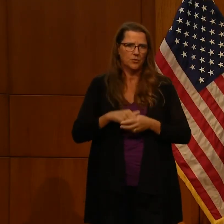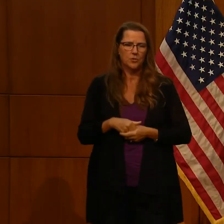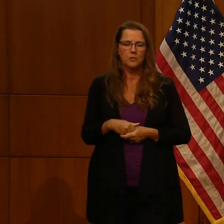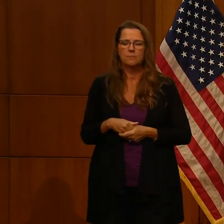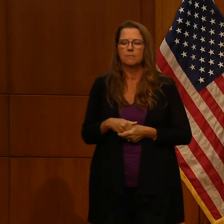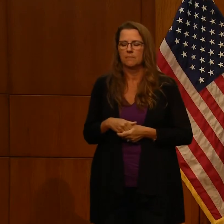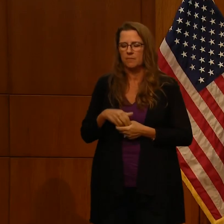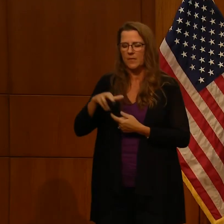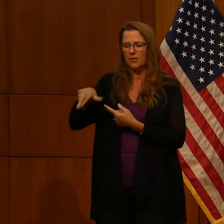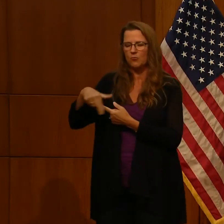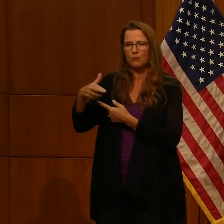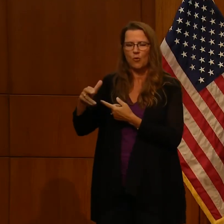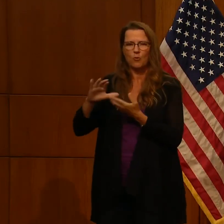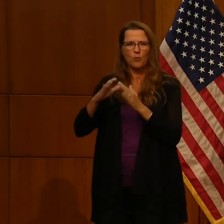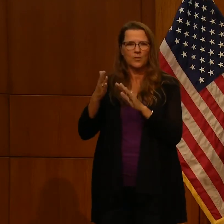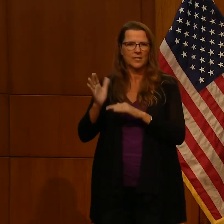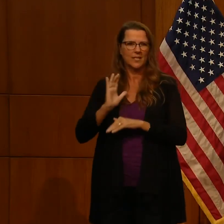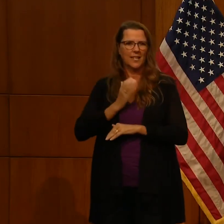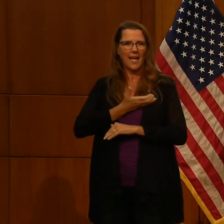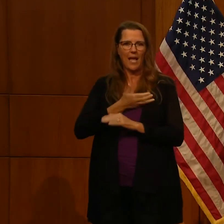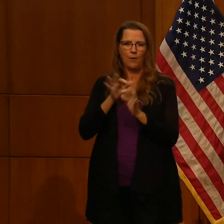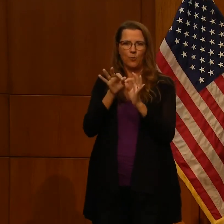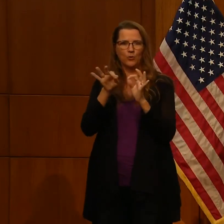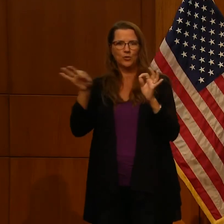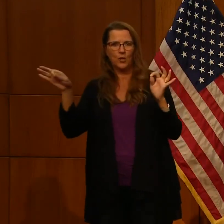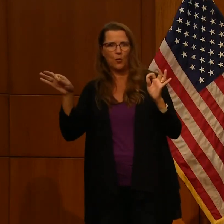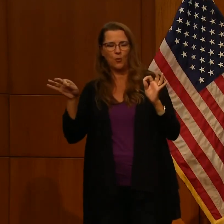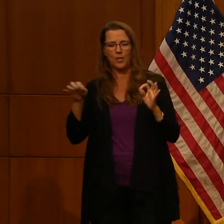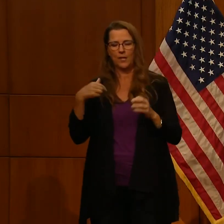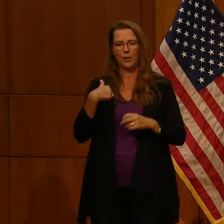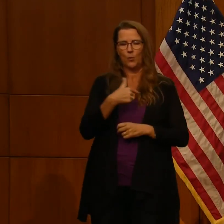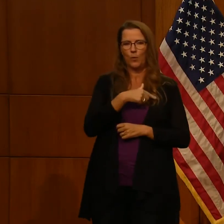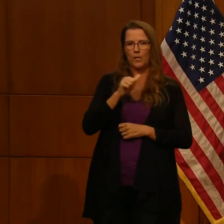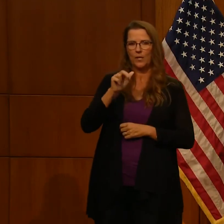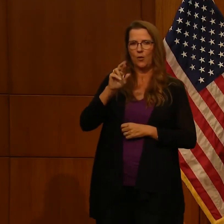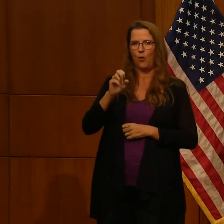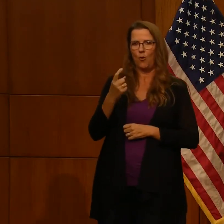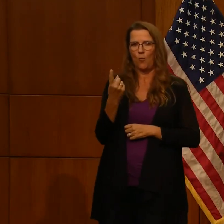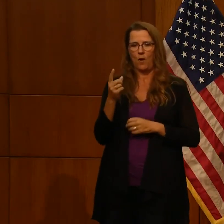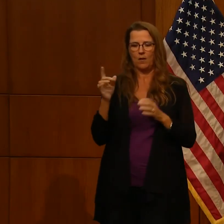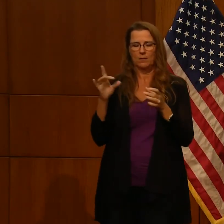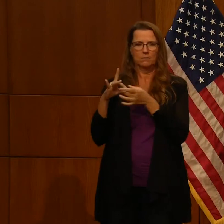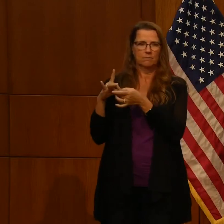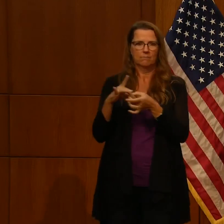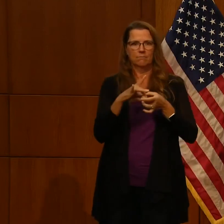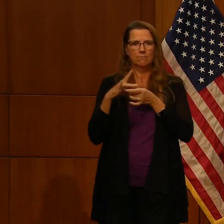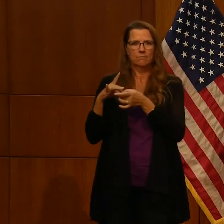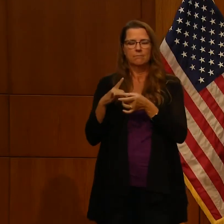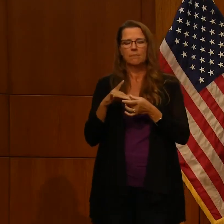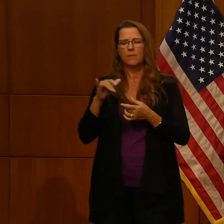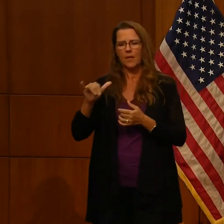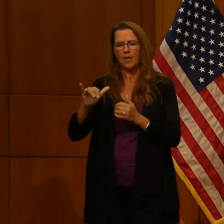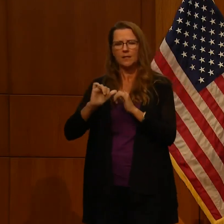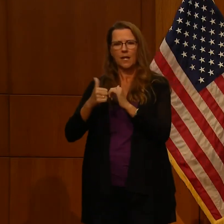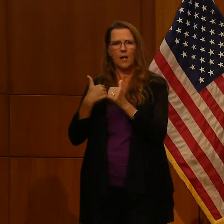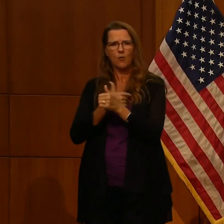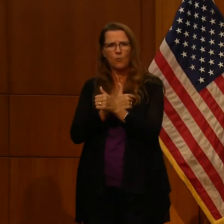CONVERSATION. YOU KNOW, AND ROANOKE CITY. WE HAVE A SLOGAN THAT'S MORE THAN A SLOGAN. FOR